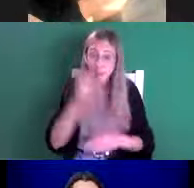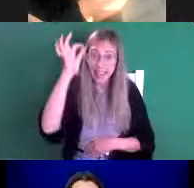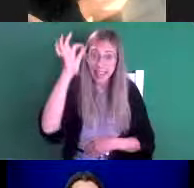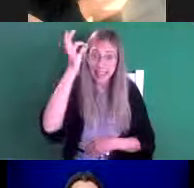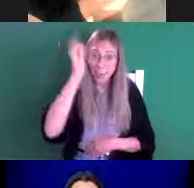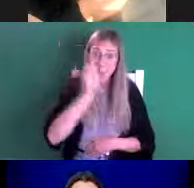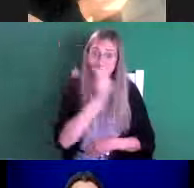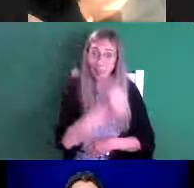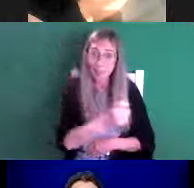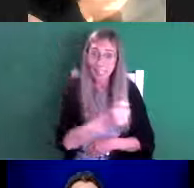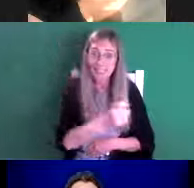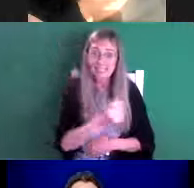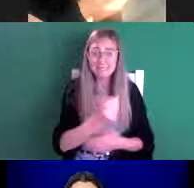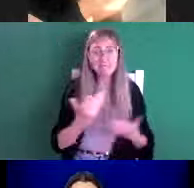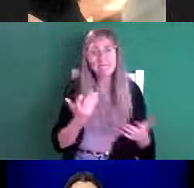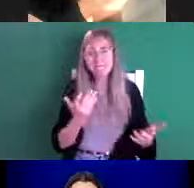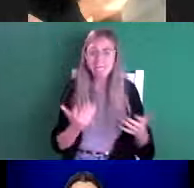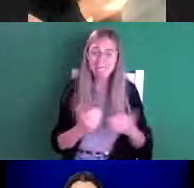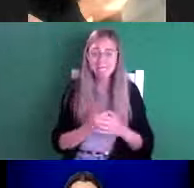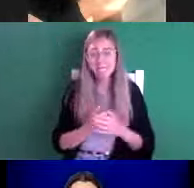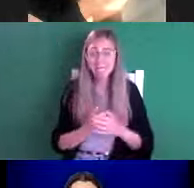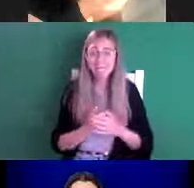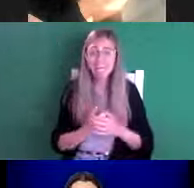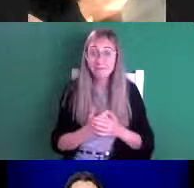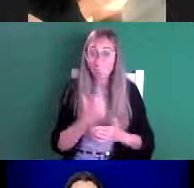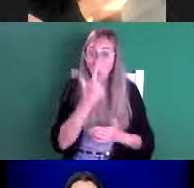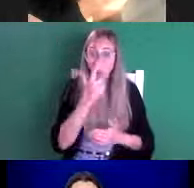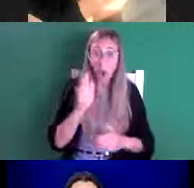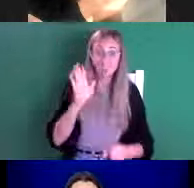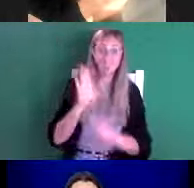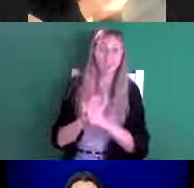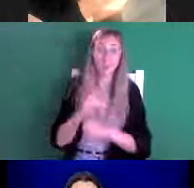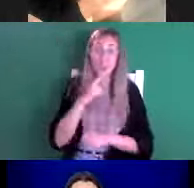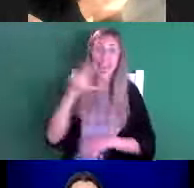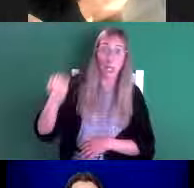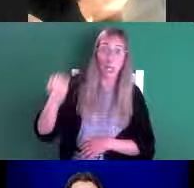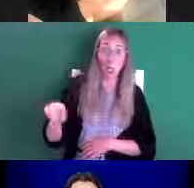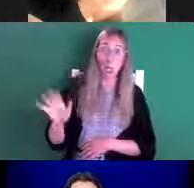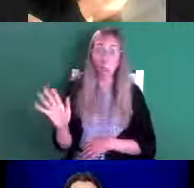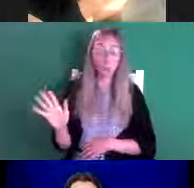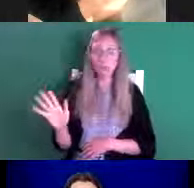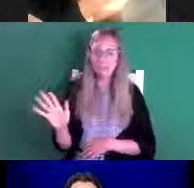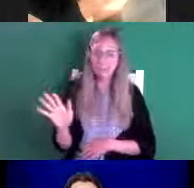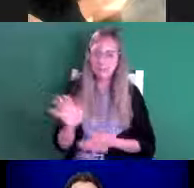i can't we can't couldn't stop you doing that but i think you'd still have to fit